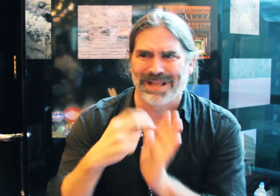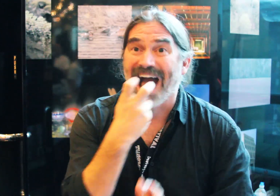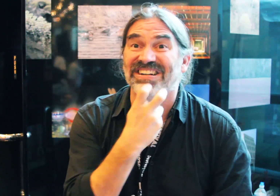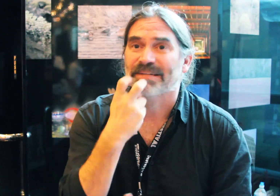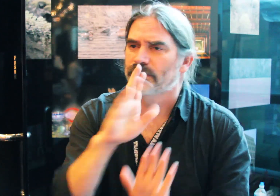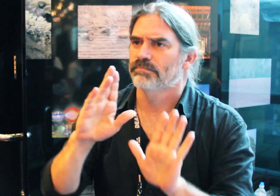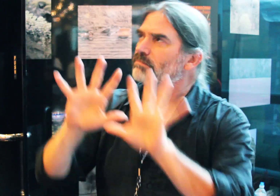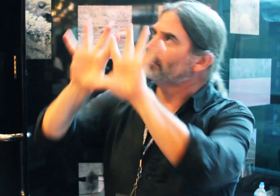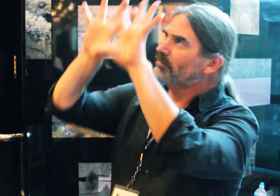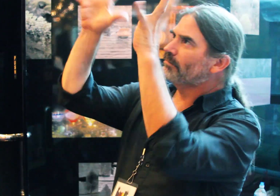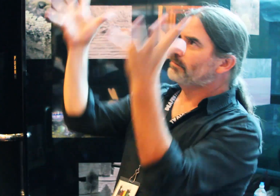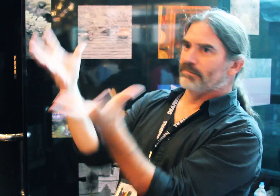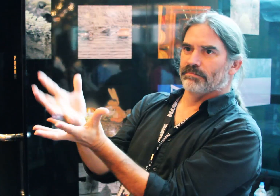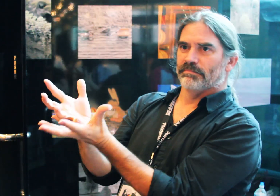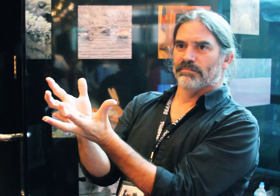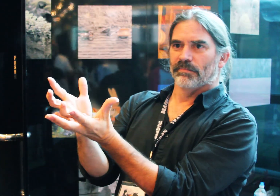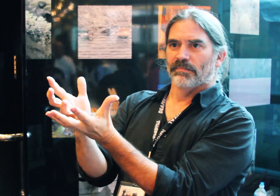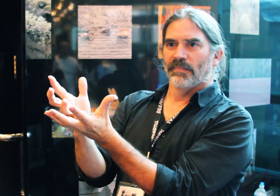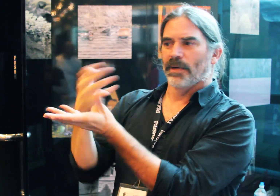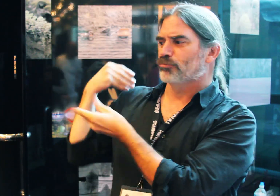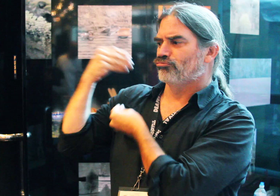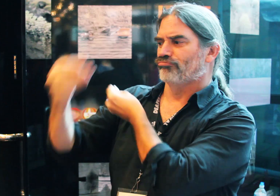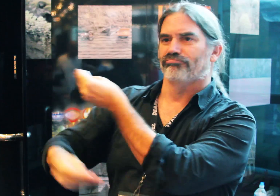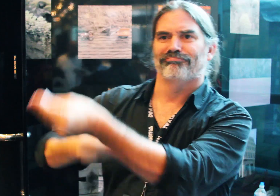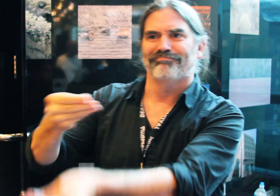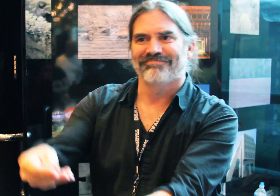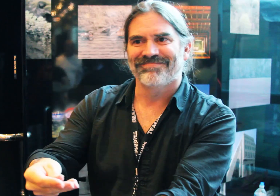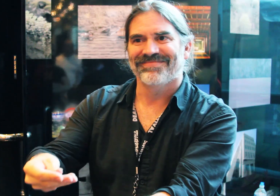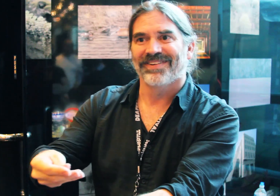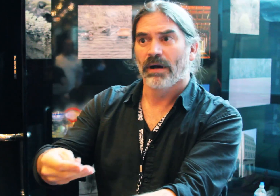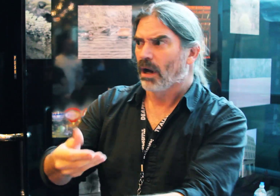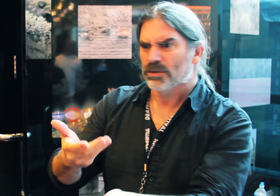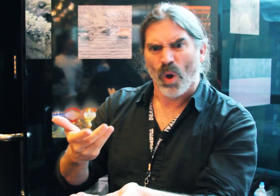"talking", no, the bigger picture - passing stories down generations.